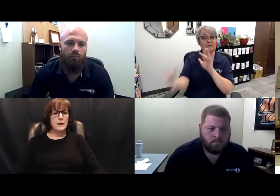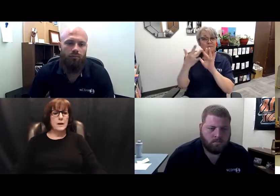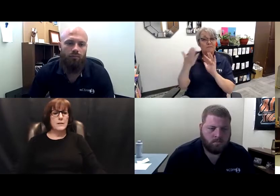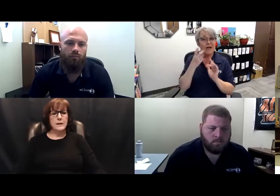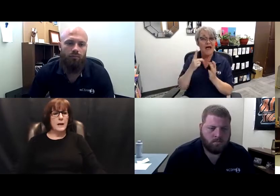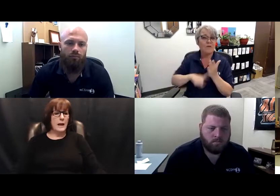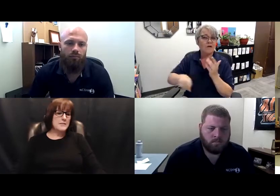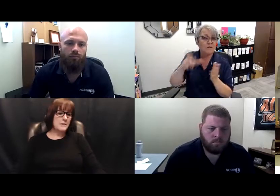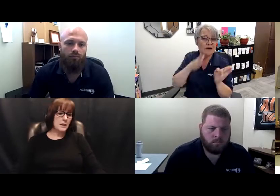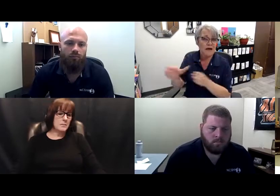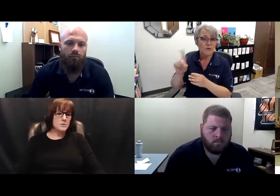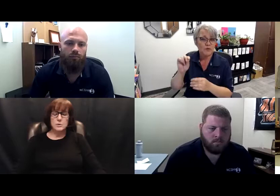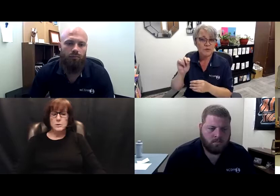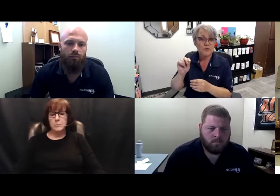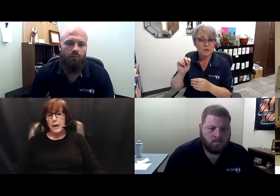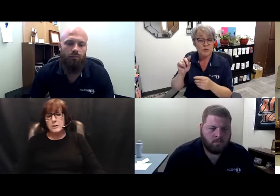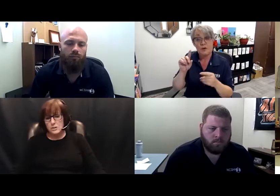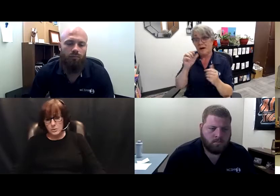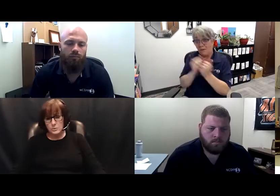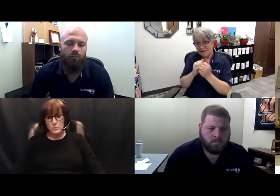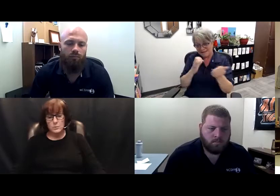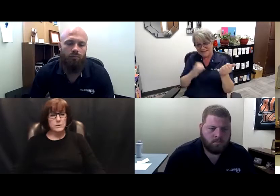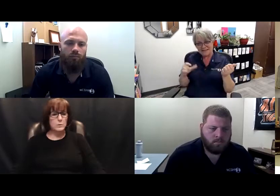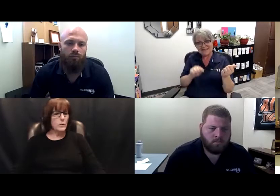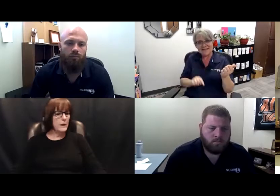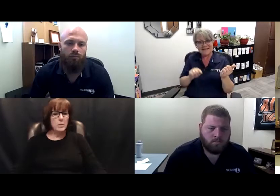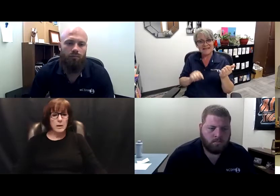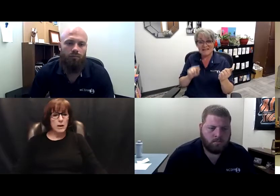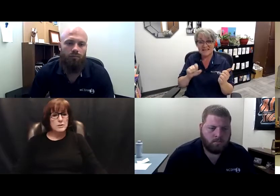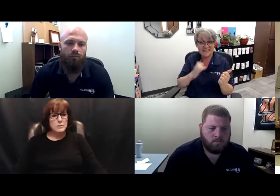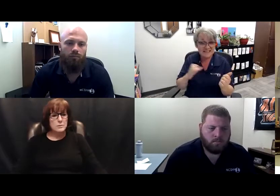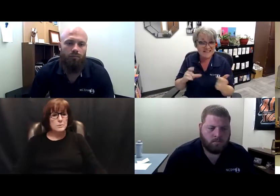Then ask them to get back to you with what they plan on do